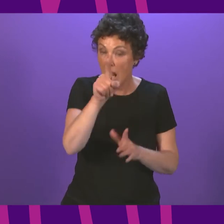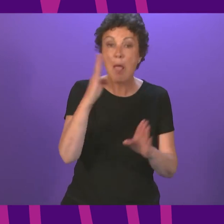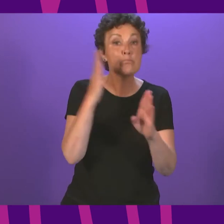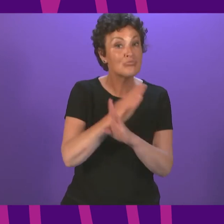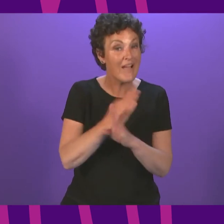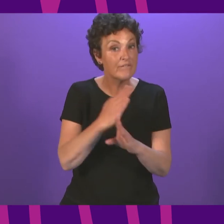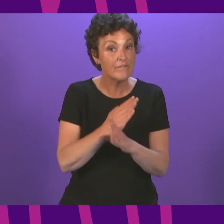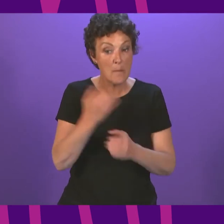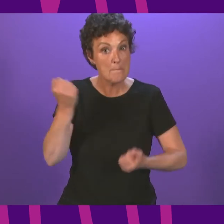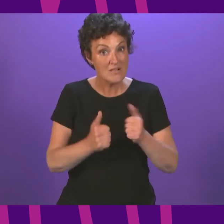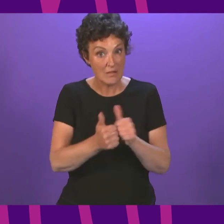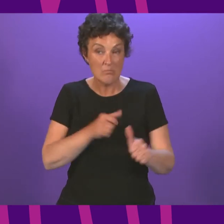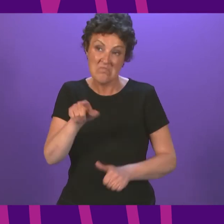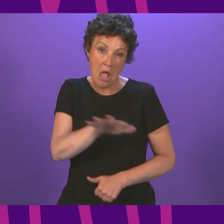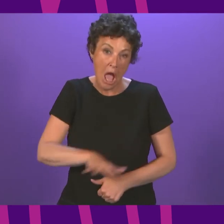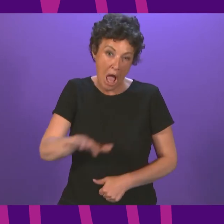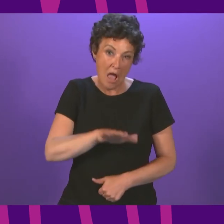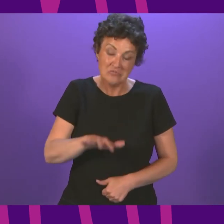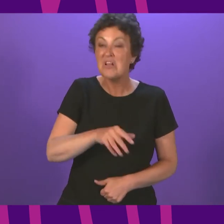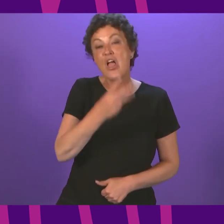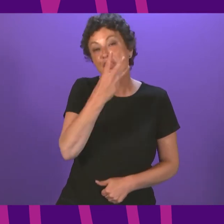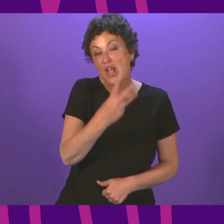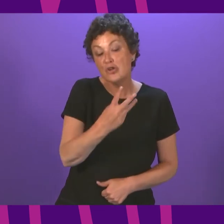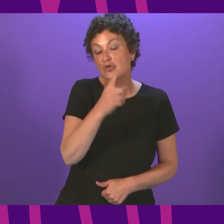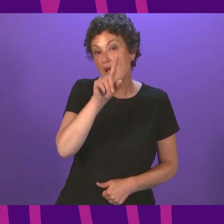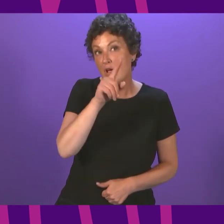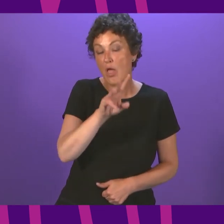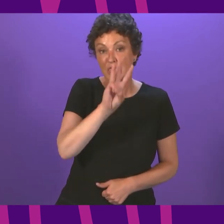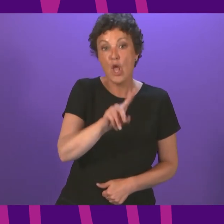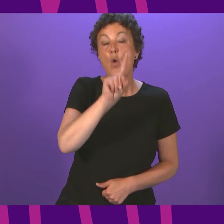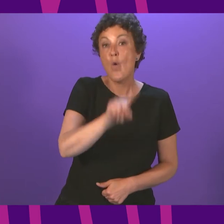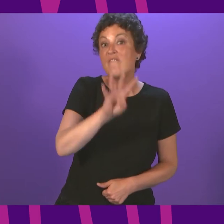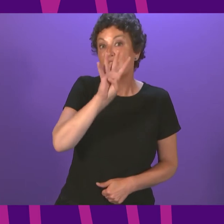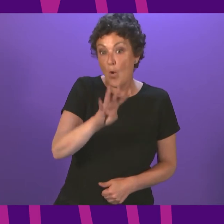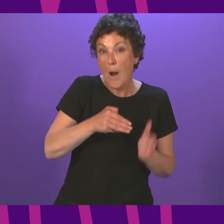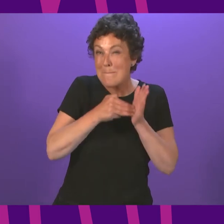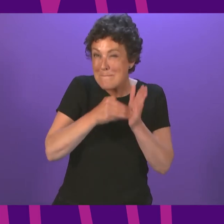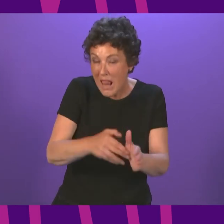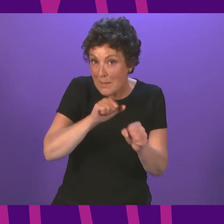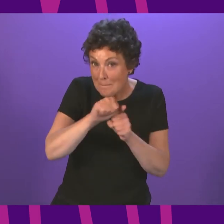in Scotland receive an average of £314 million every year in public subsidy, which is 45